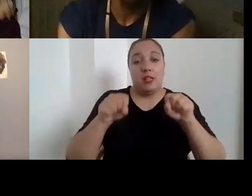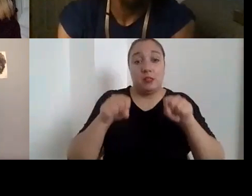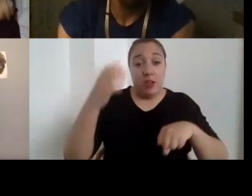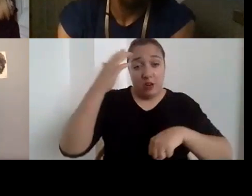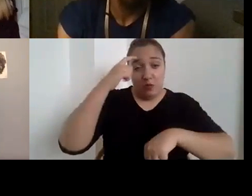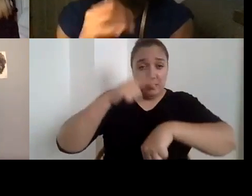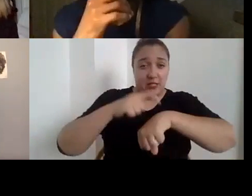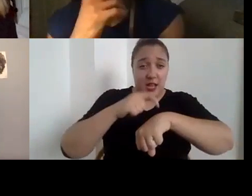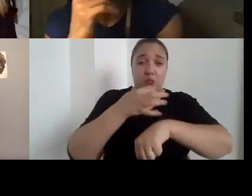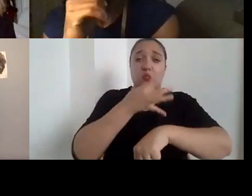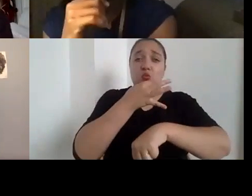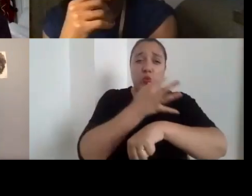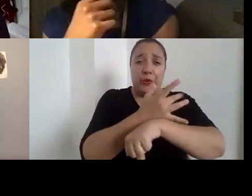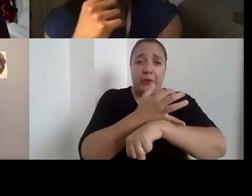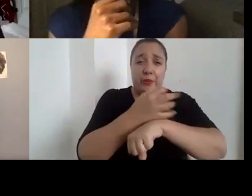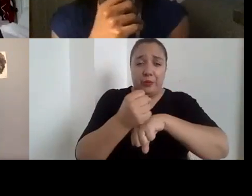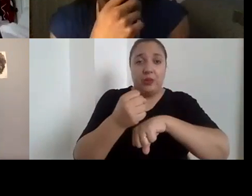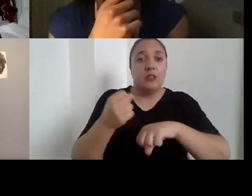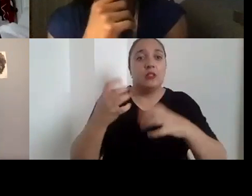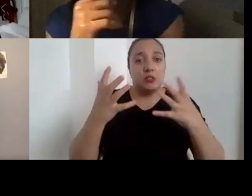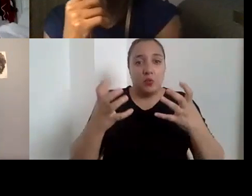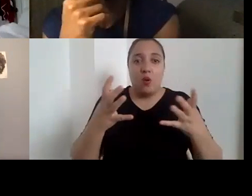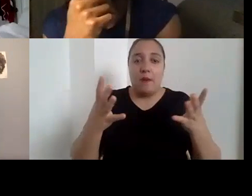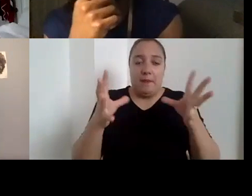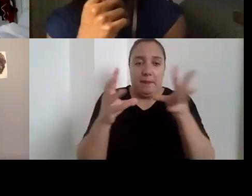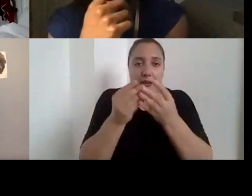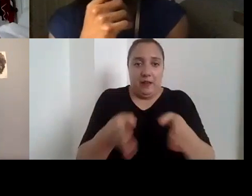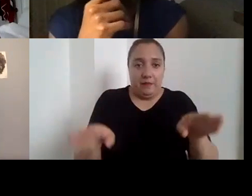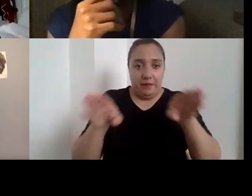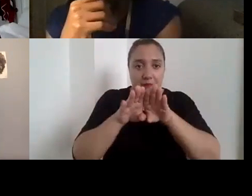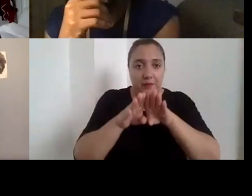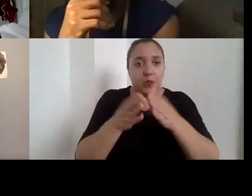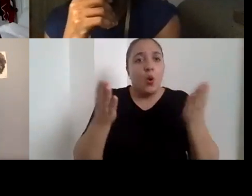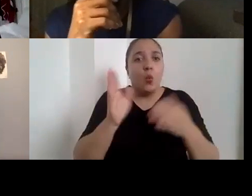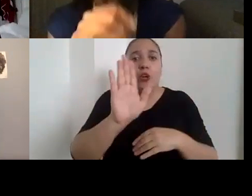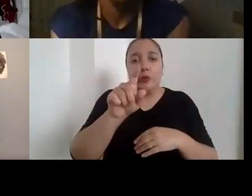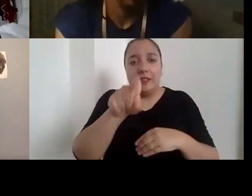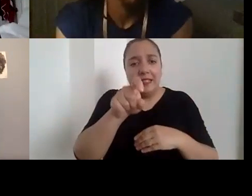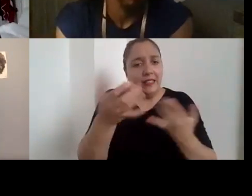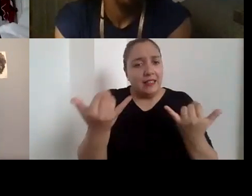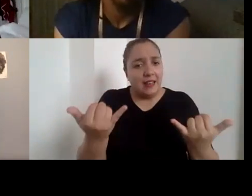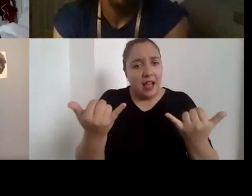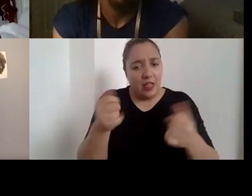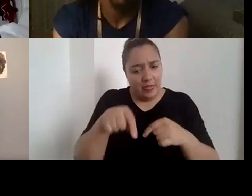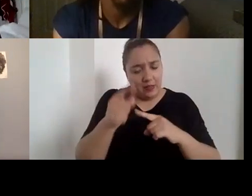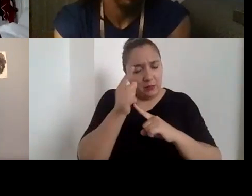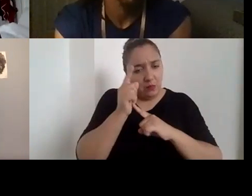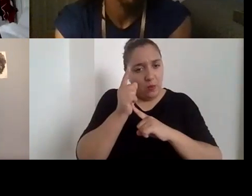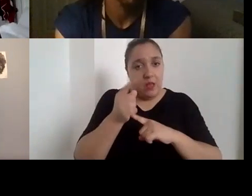us to close with what do you need in this moment? I think we could just go around and share